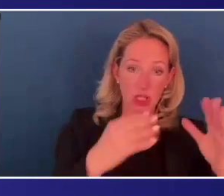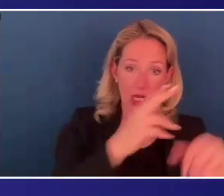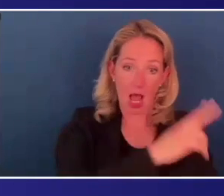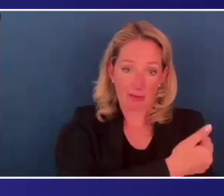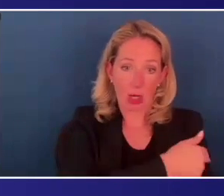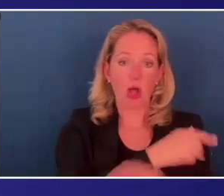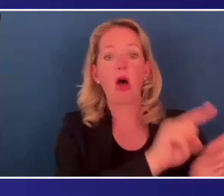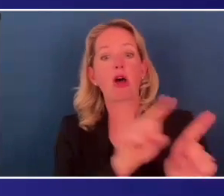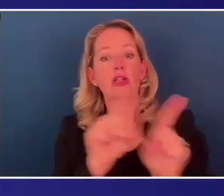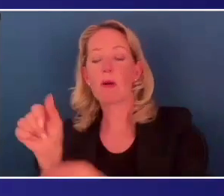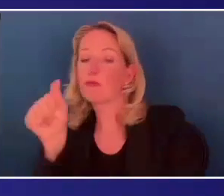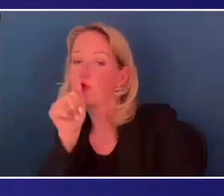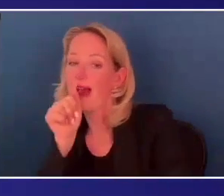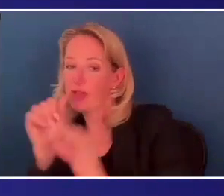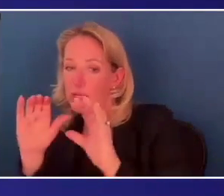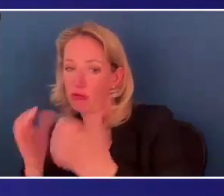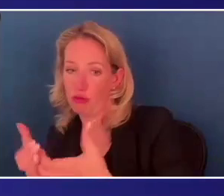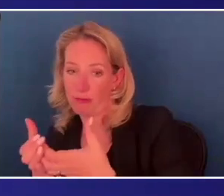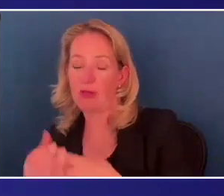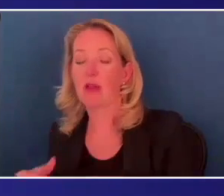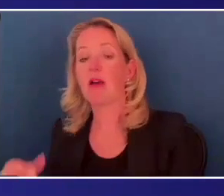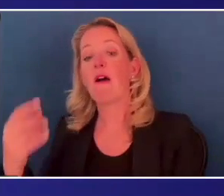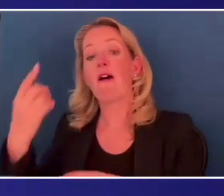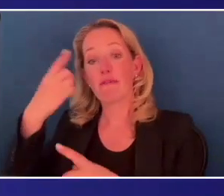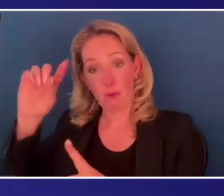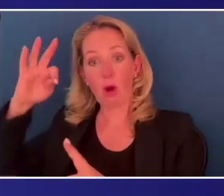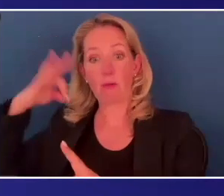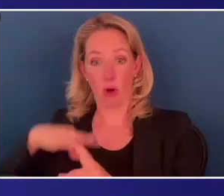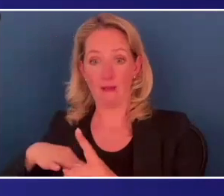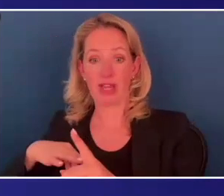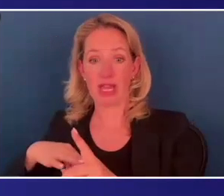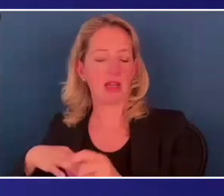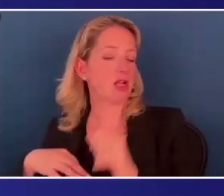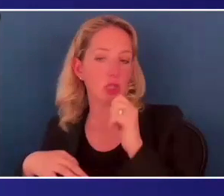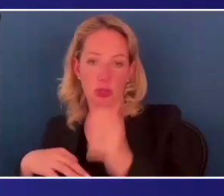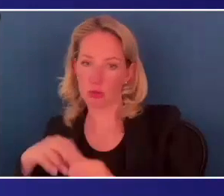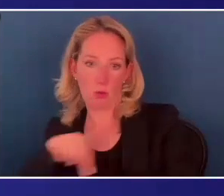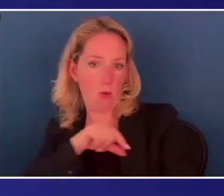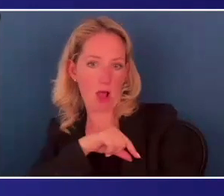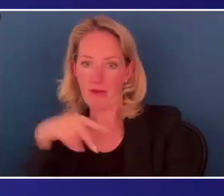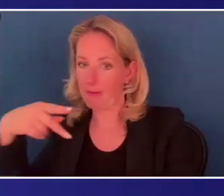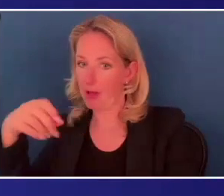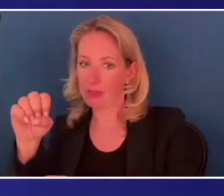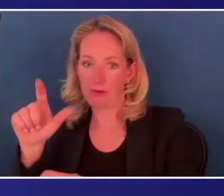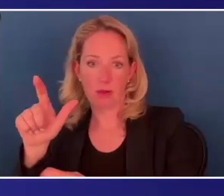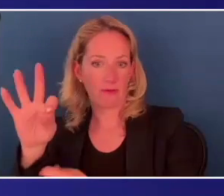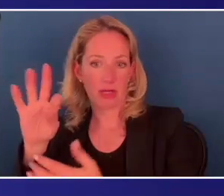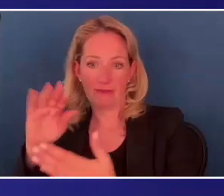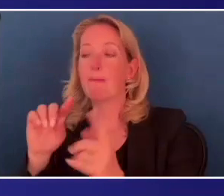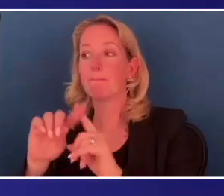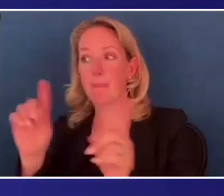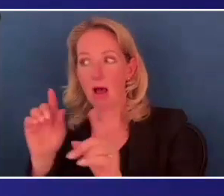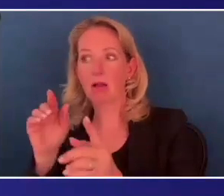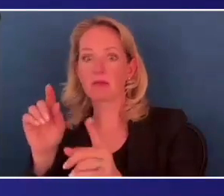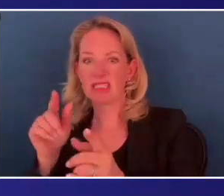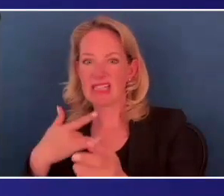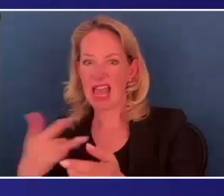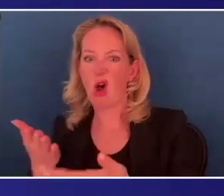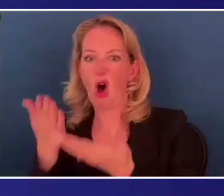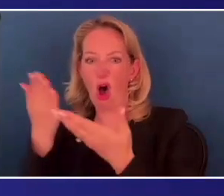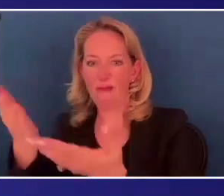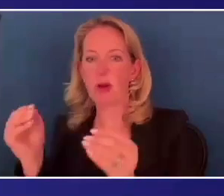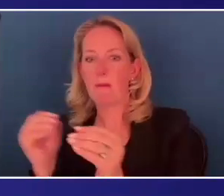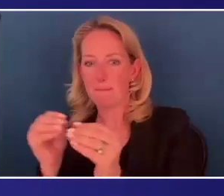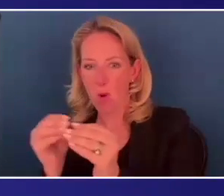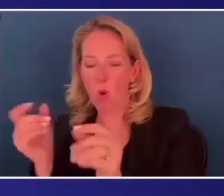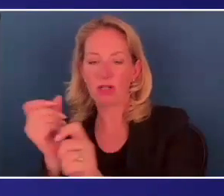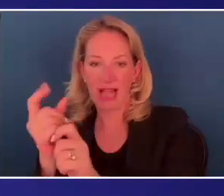Now private groups are usually for profit and so they don't qualify for public service loan forgiveness, but they do tend to offer higher salaries to kind of offset that.